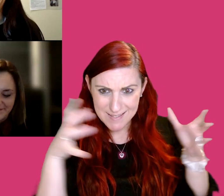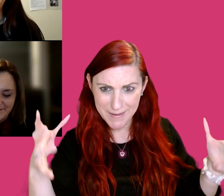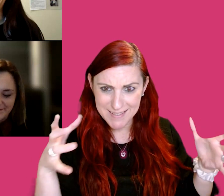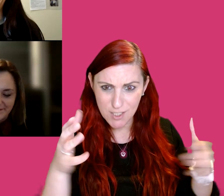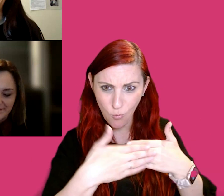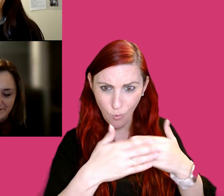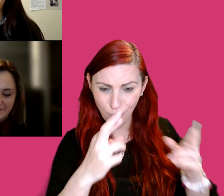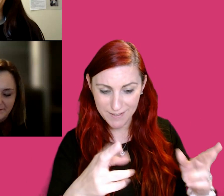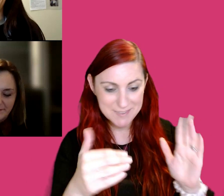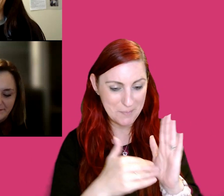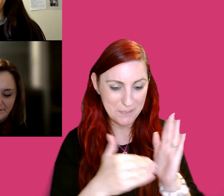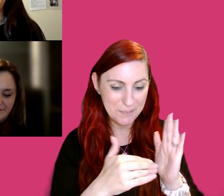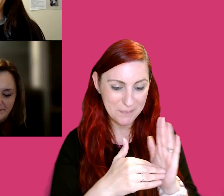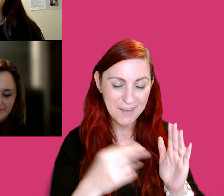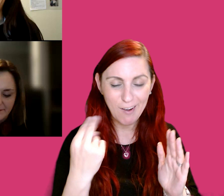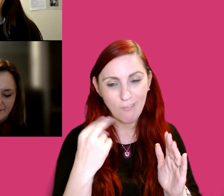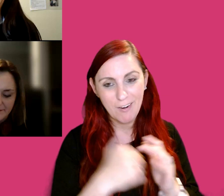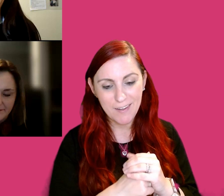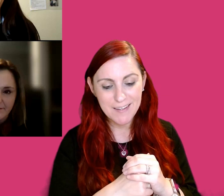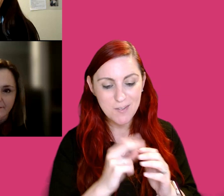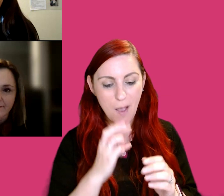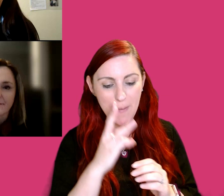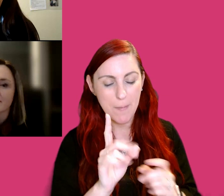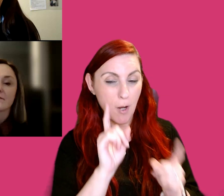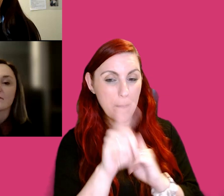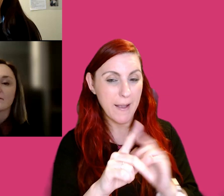it's lovely um and I might come back to you on that that thing you mentioned about using your